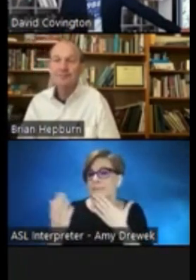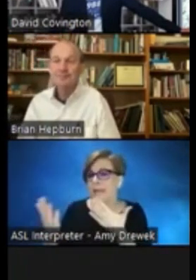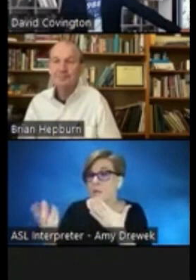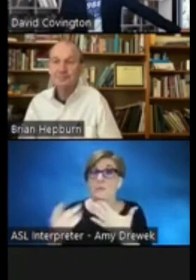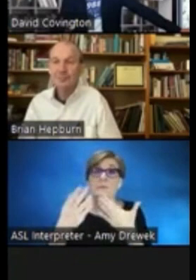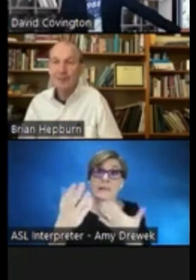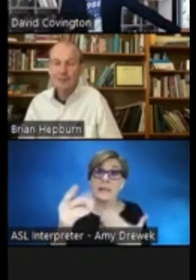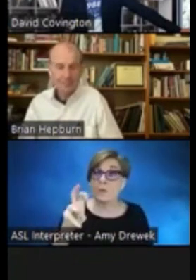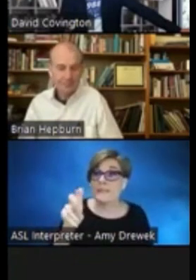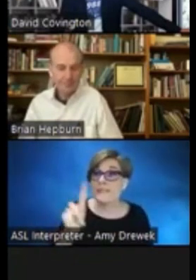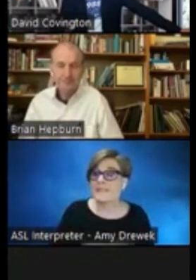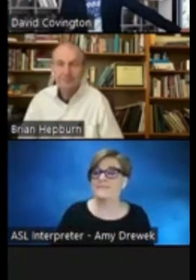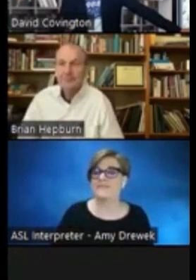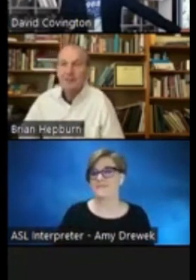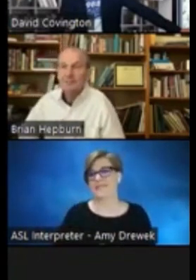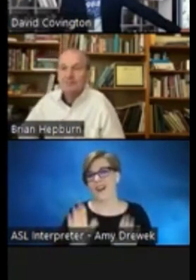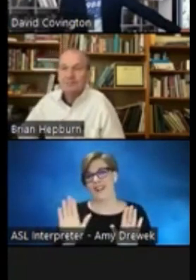AWESOME. LOVE IT..